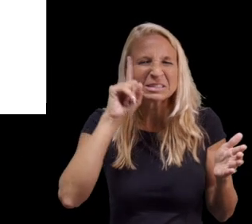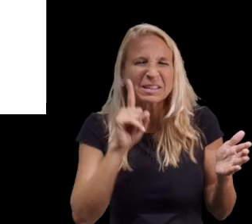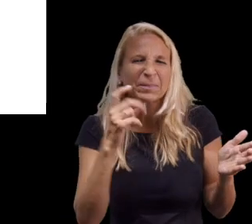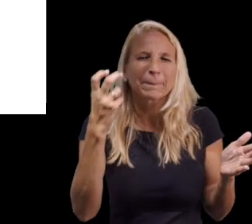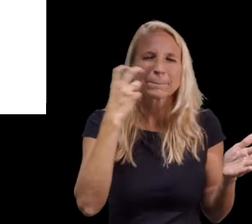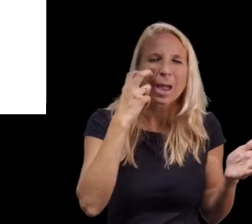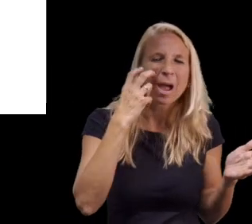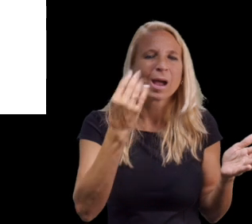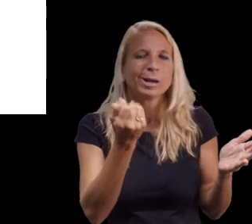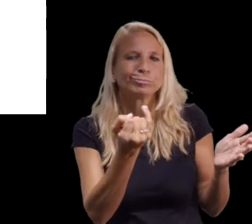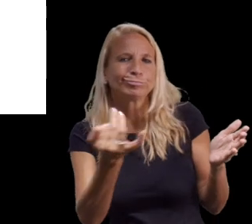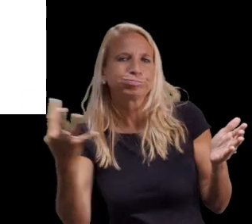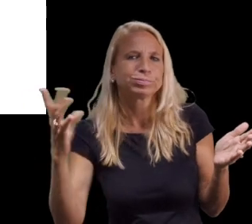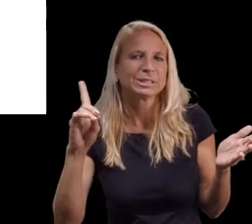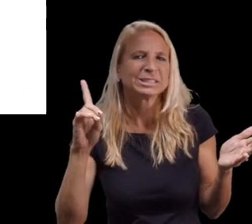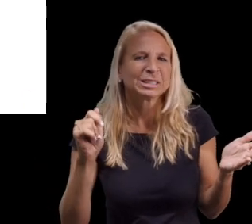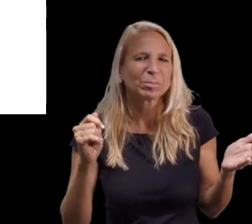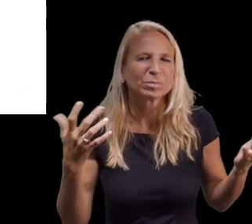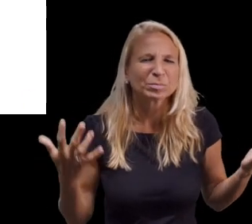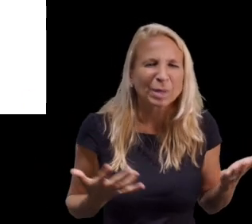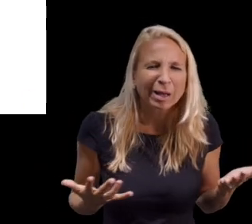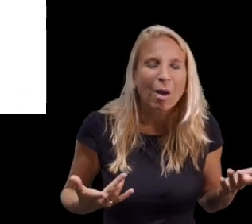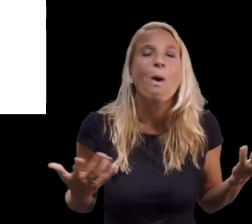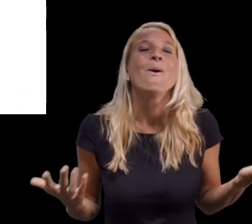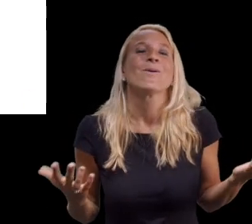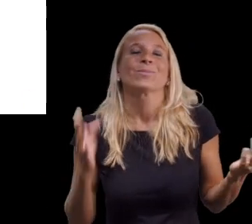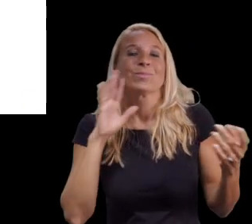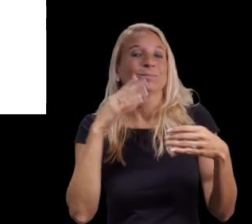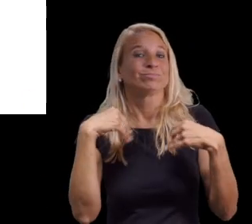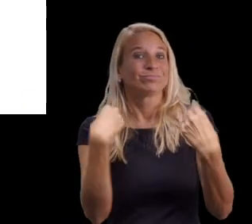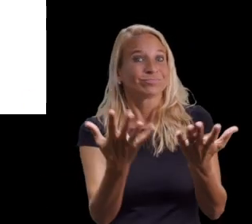What's included in the Deaf, Blind Multiple Disabilities waiver?